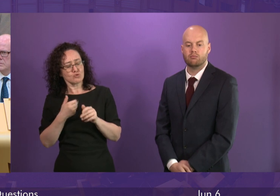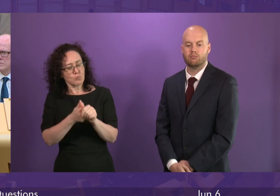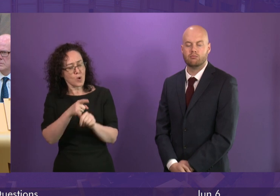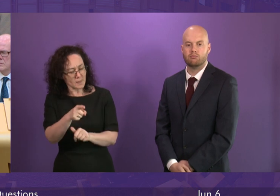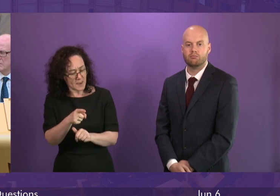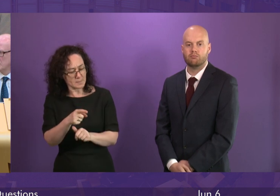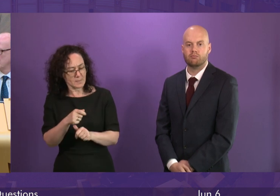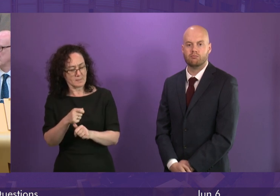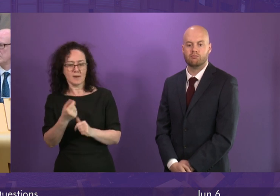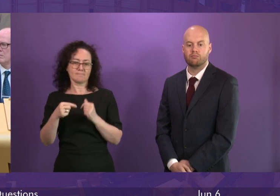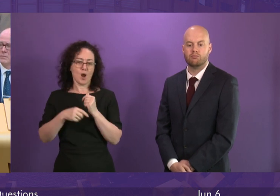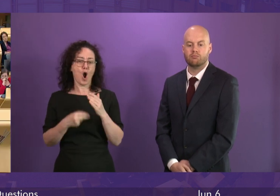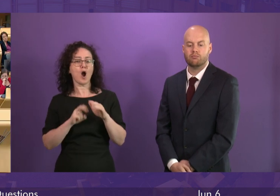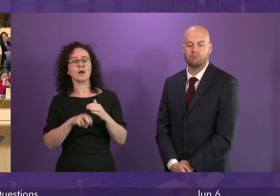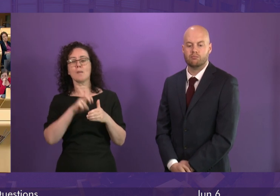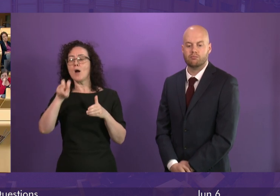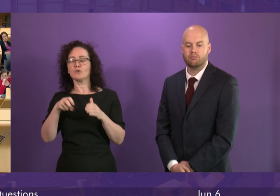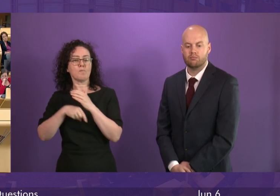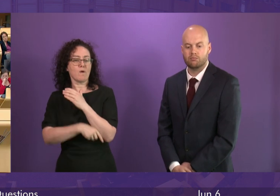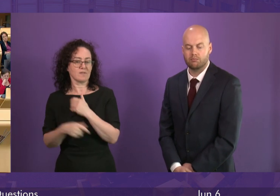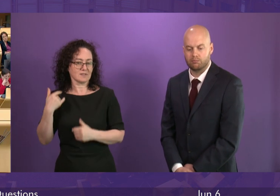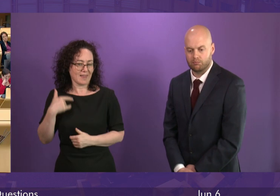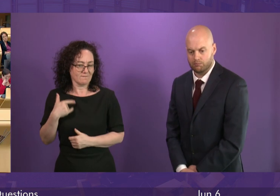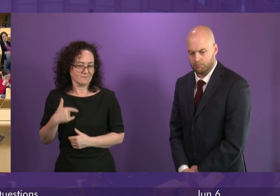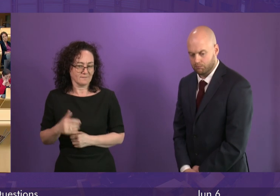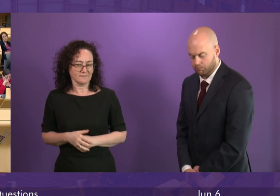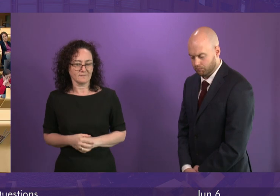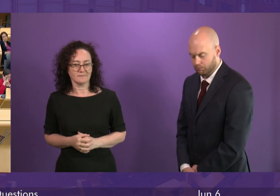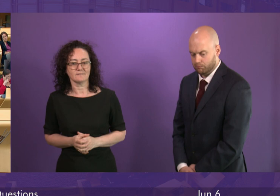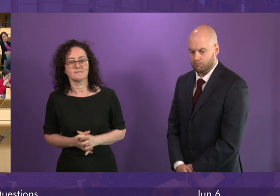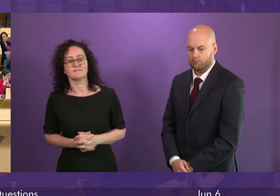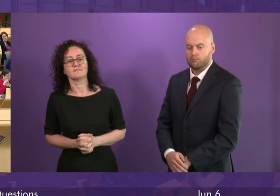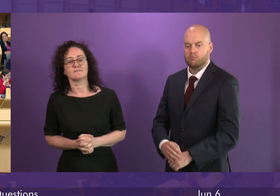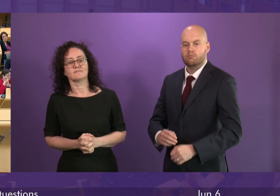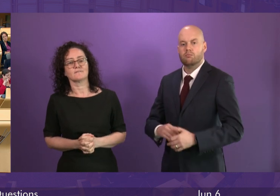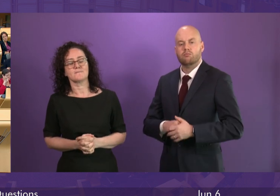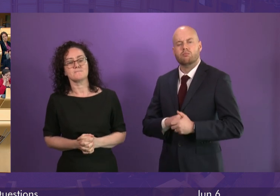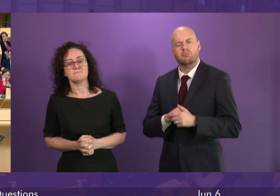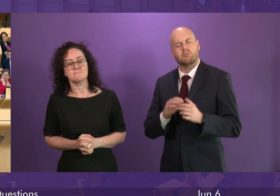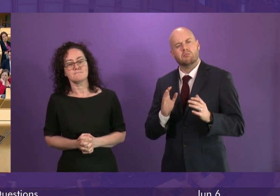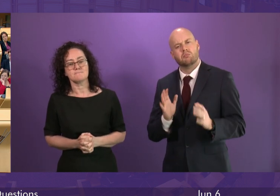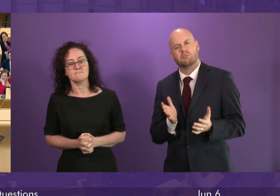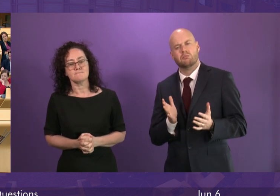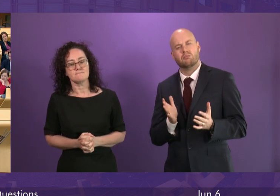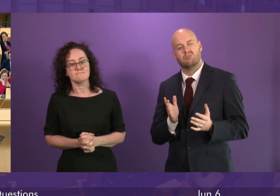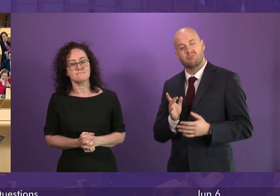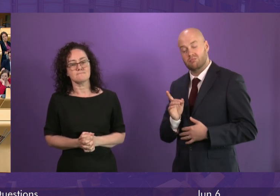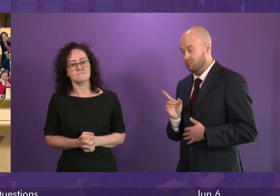from the Scottish Government Richard Leonard: Is the Deputy First Minister seriously arguing